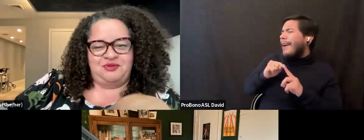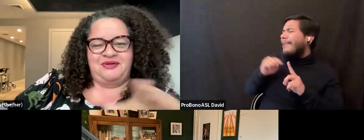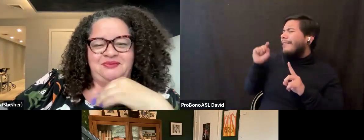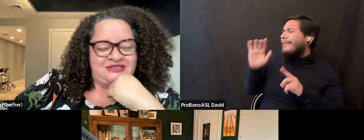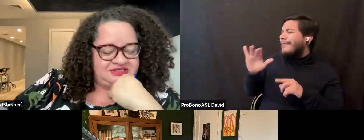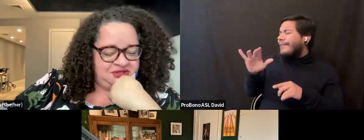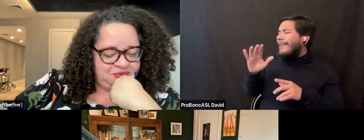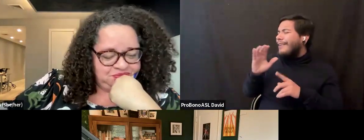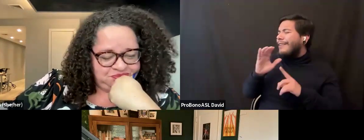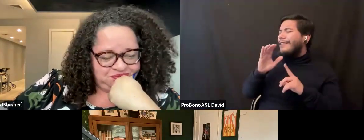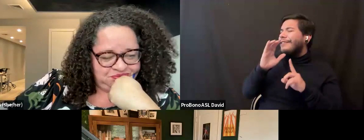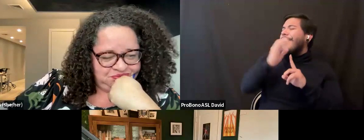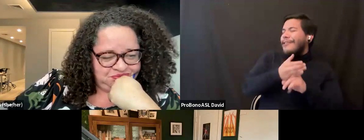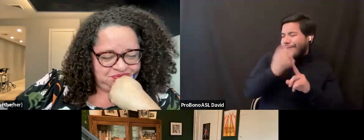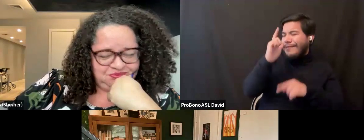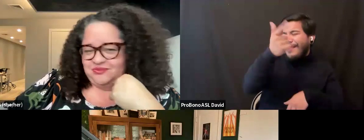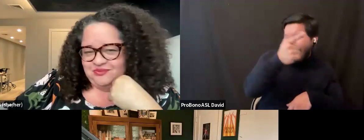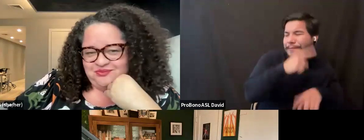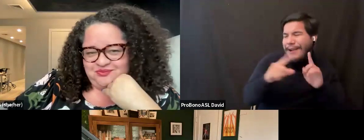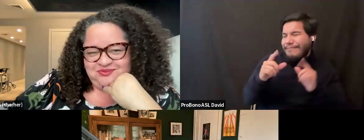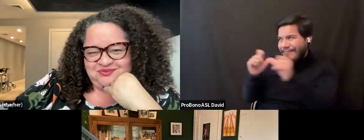would be, but please. Continue. Sure. It was inspired, I'll say by,